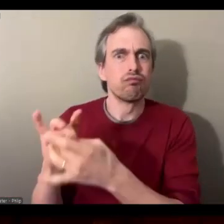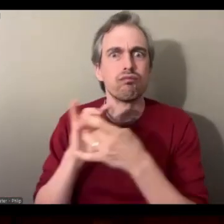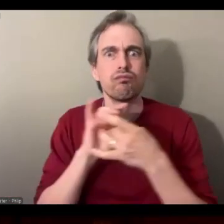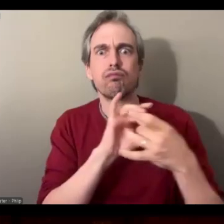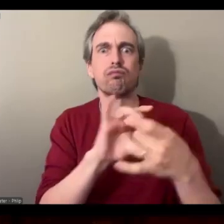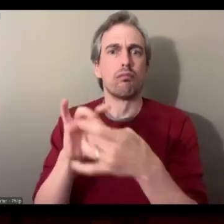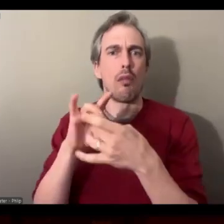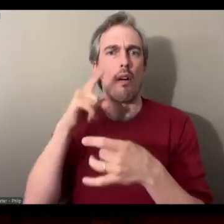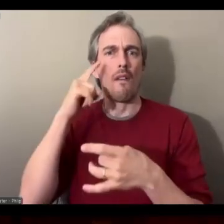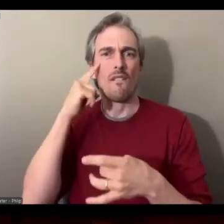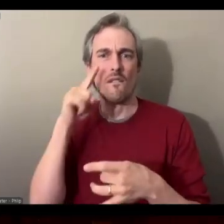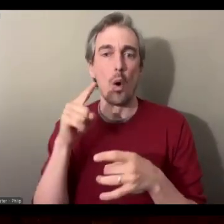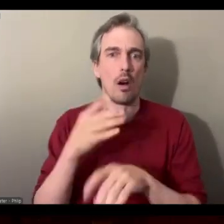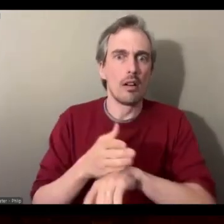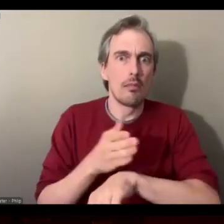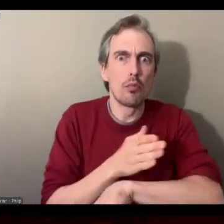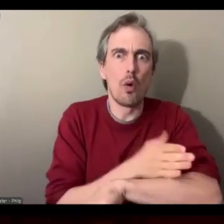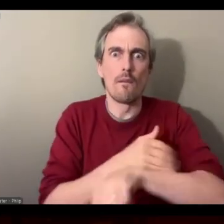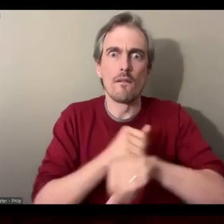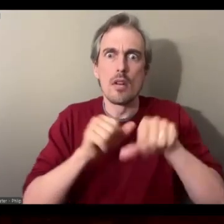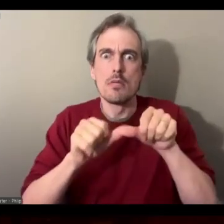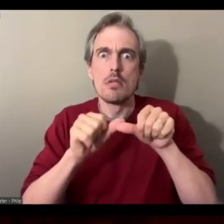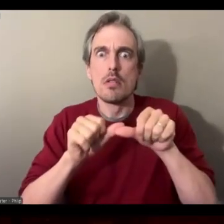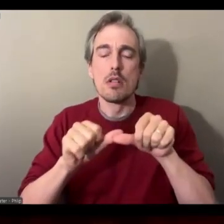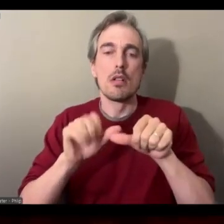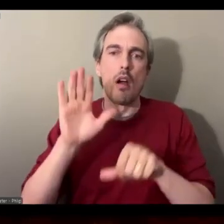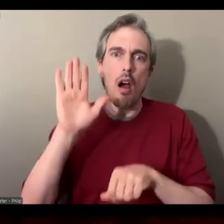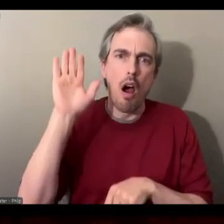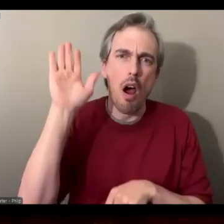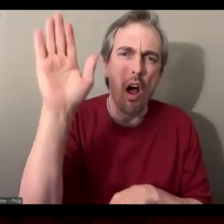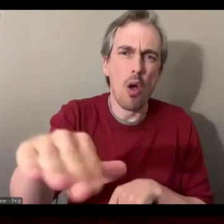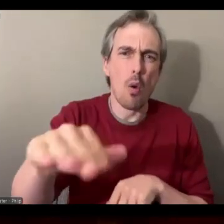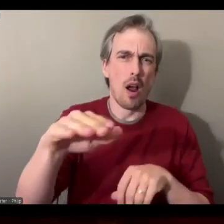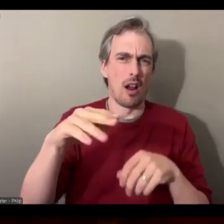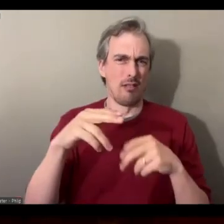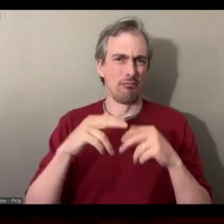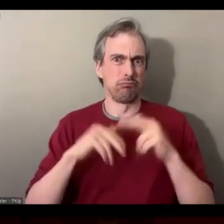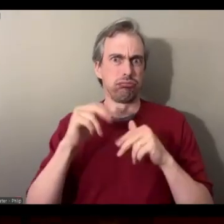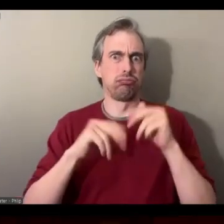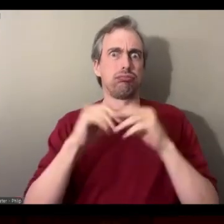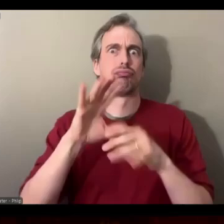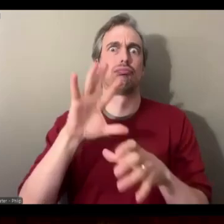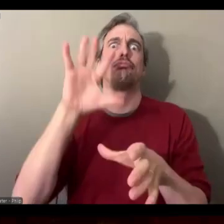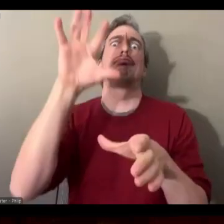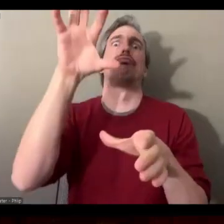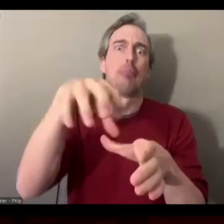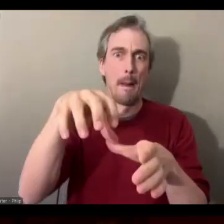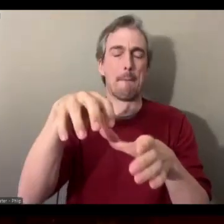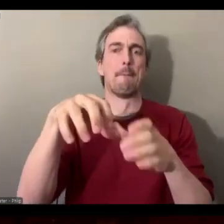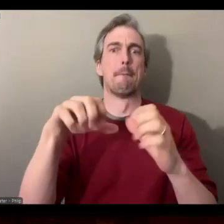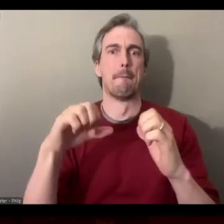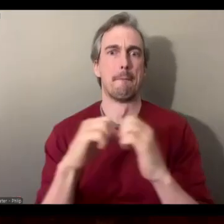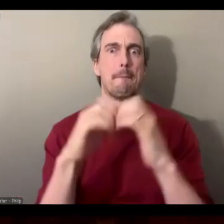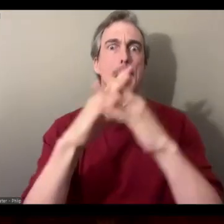Because one thing that we knew from the start -- and this transcends digital accessibility, IT, or